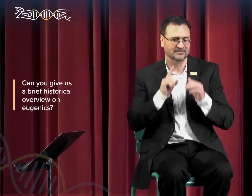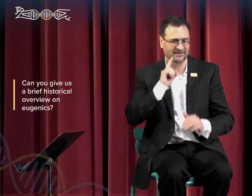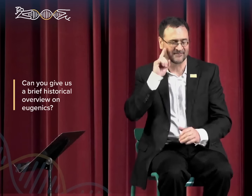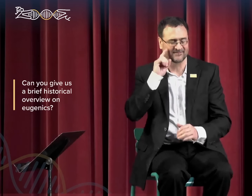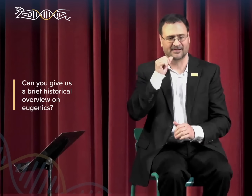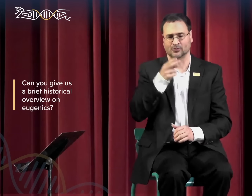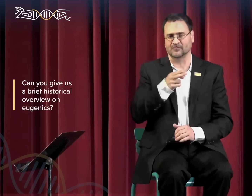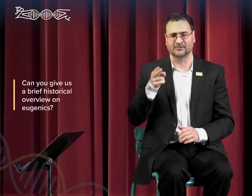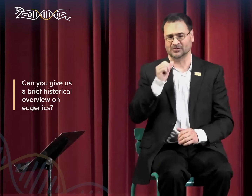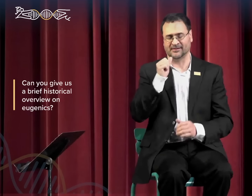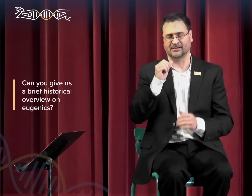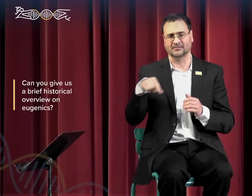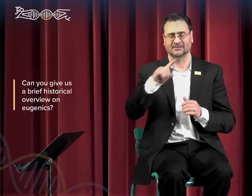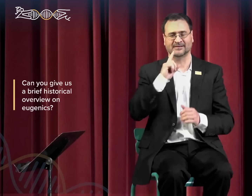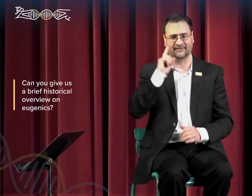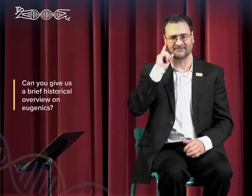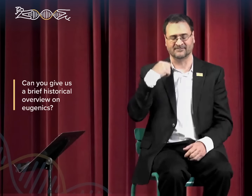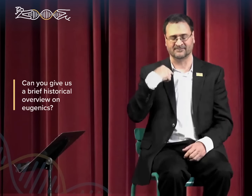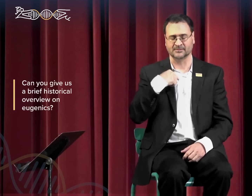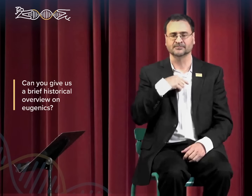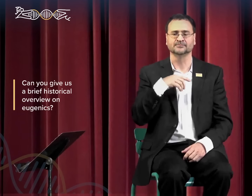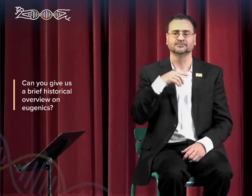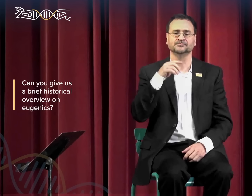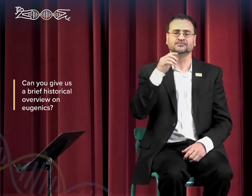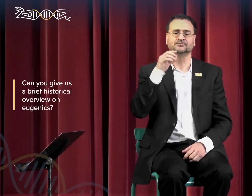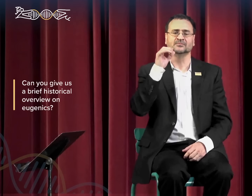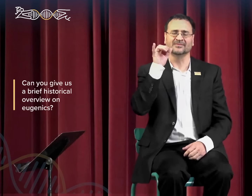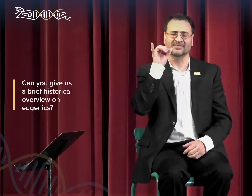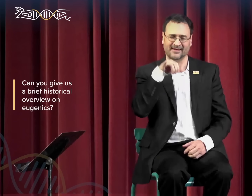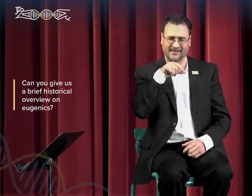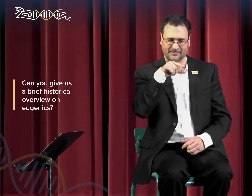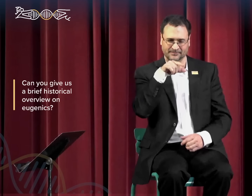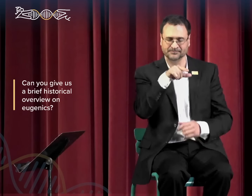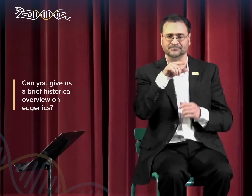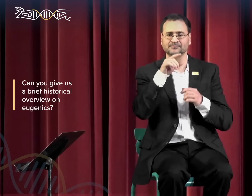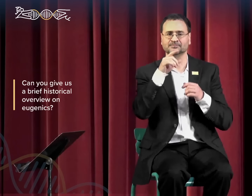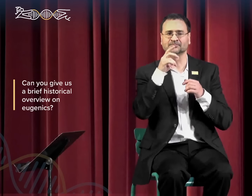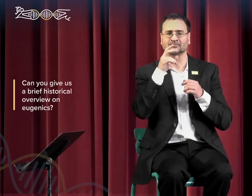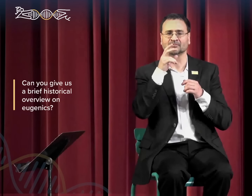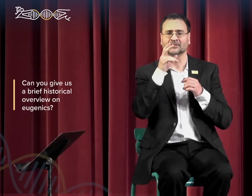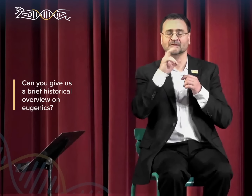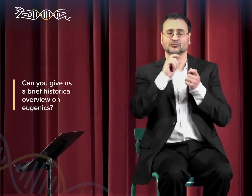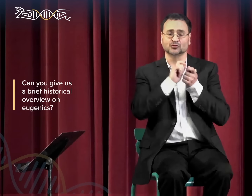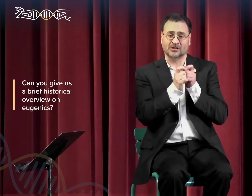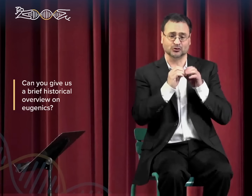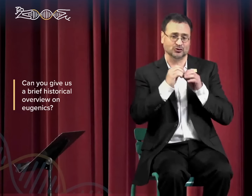status as to whether or not you would be Deaf or hard of hearing.